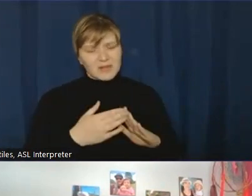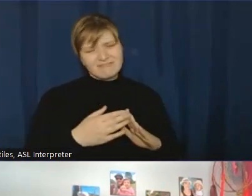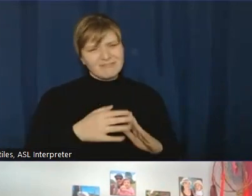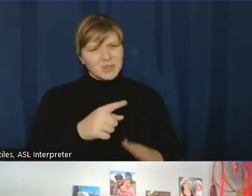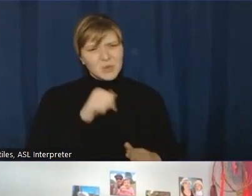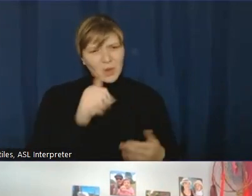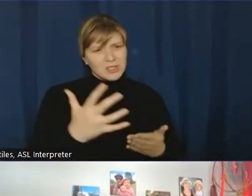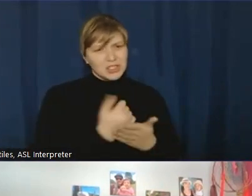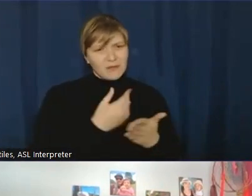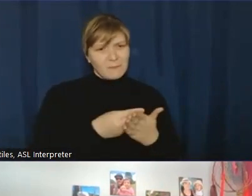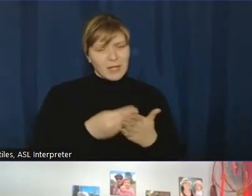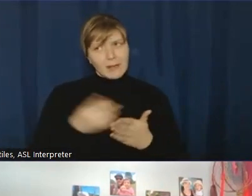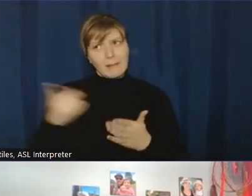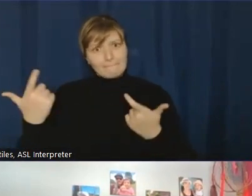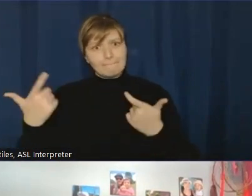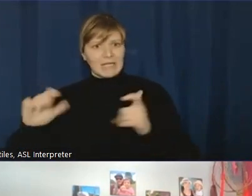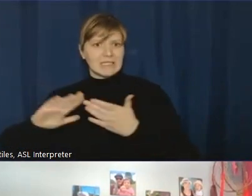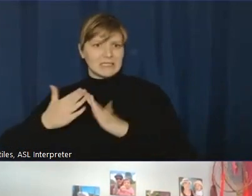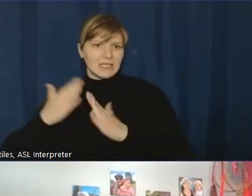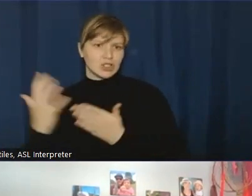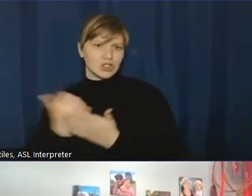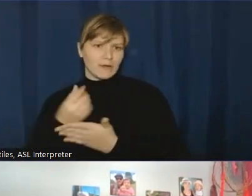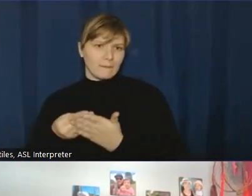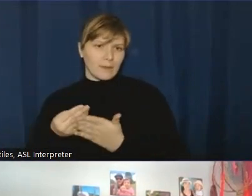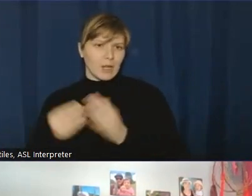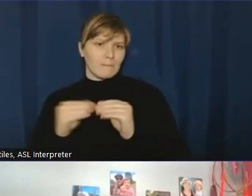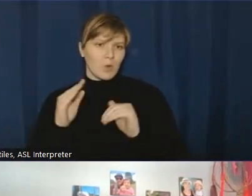Thank you Doreen. So, no matter what your size,